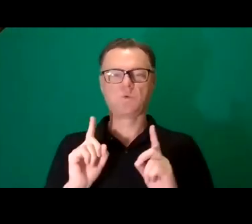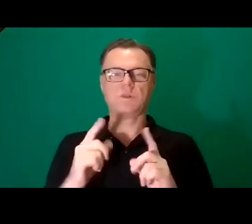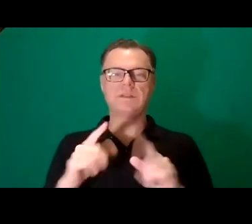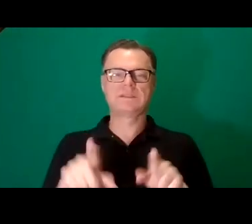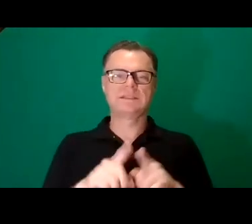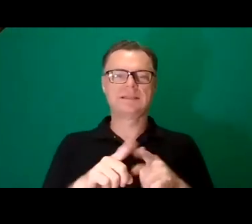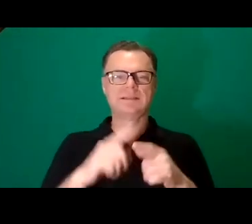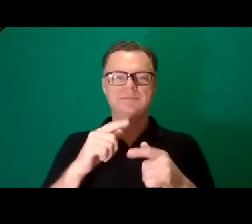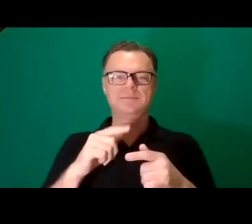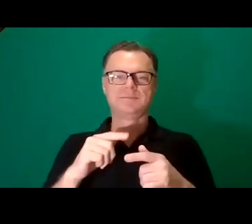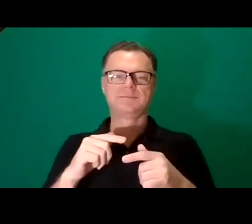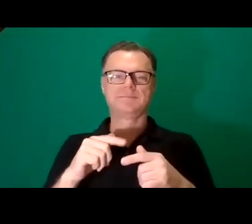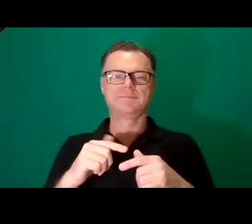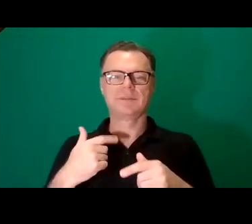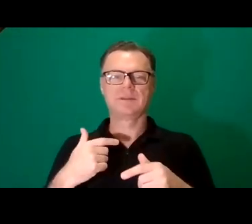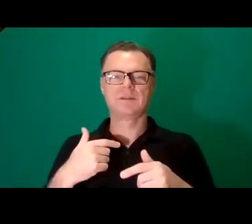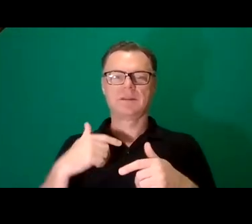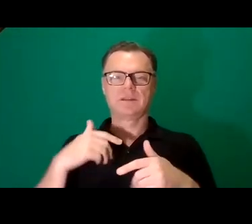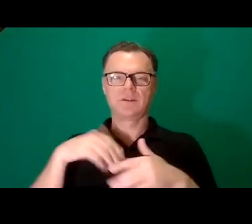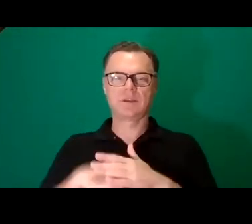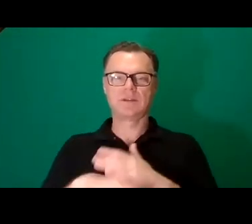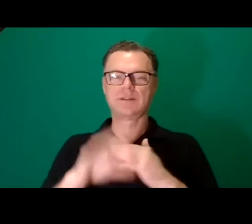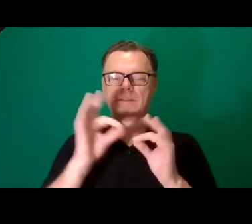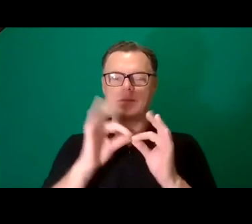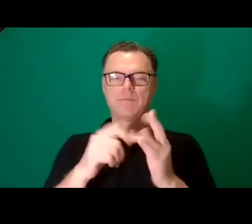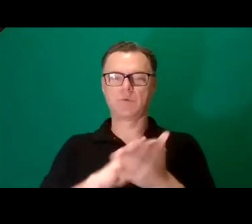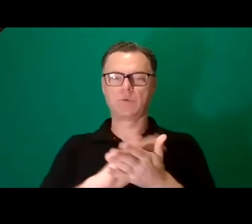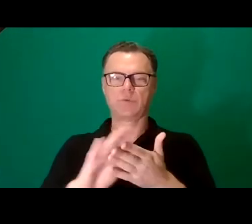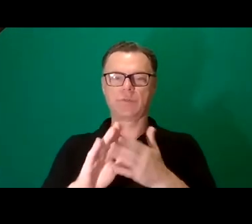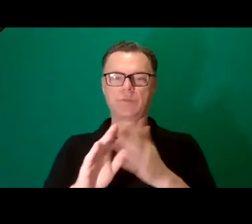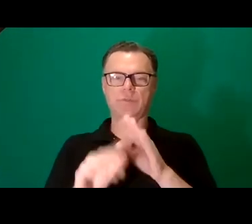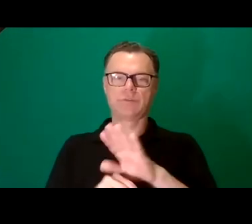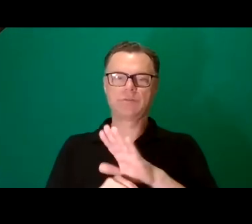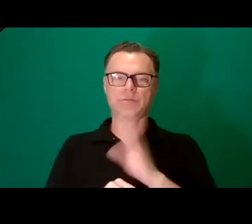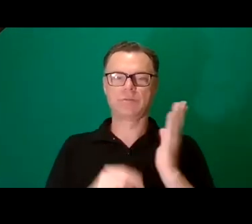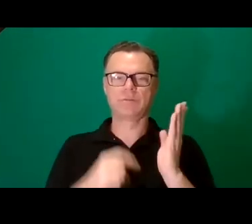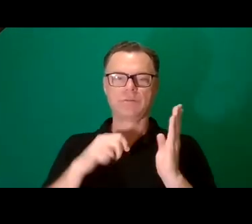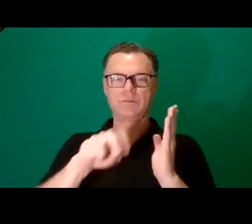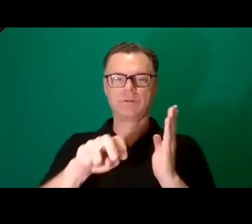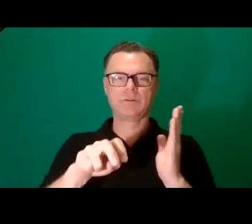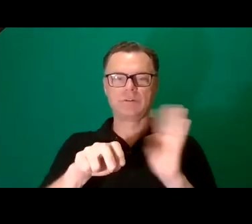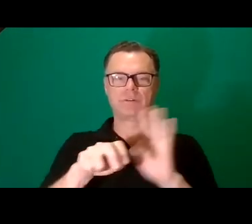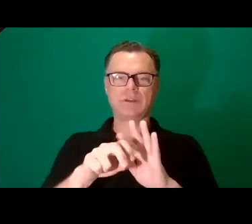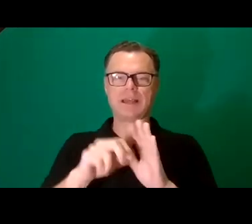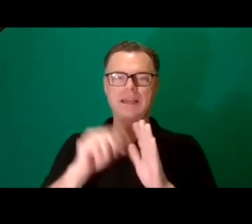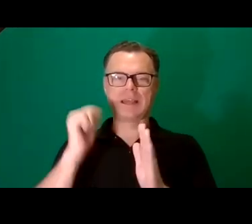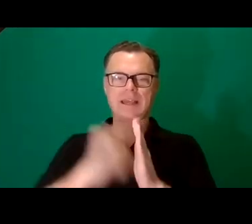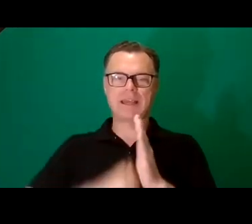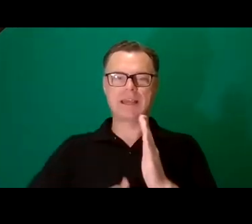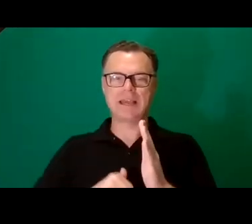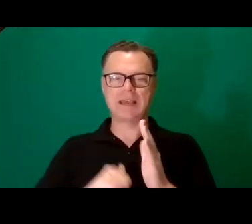experience of stepping into that little booth, putting on those really hard, hard headphones